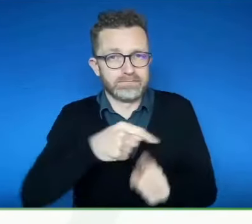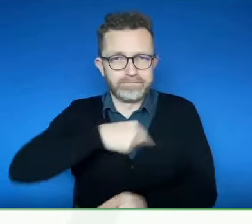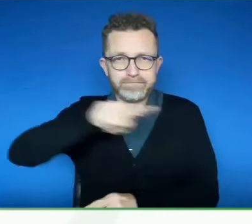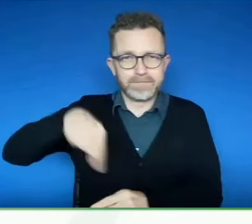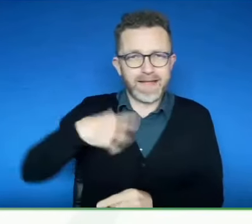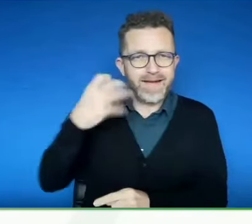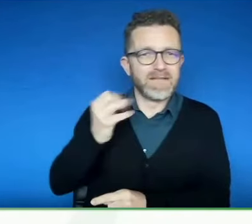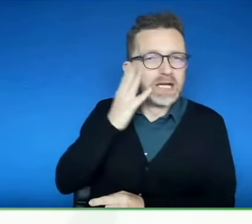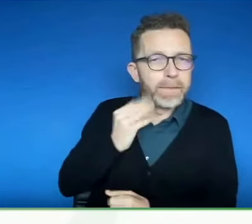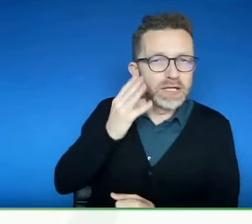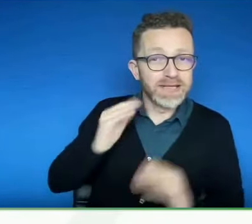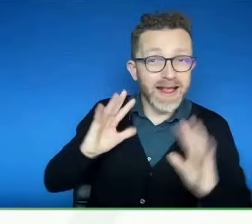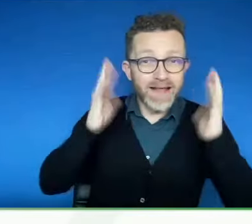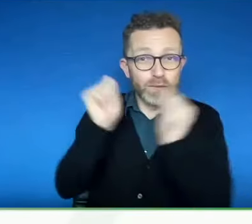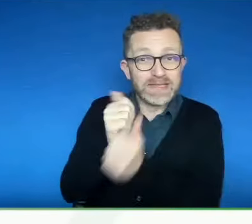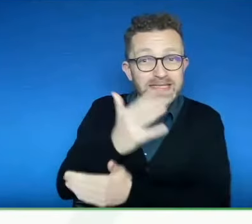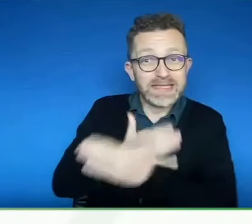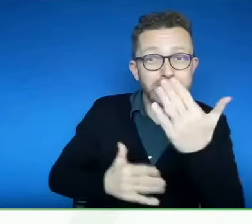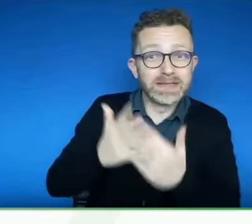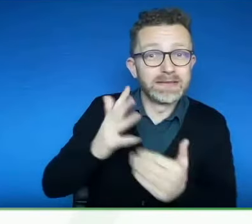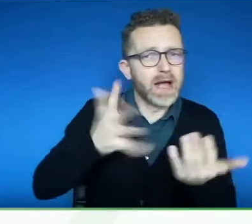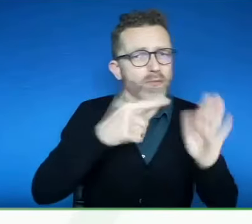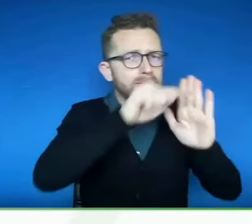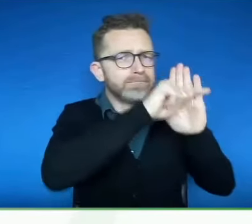sense of personal empowerment and capability.